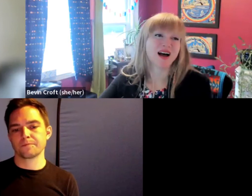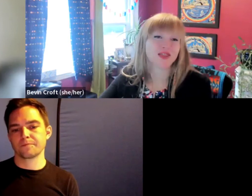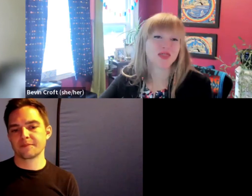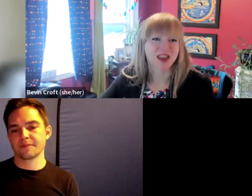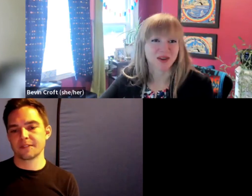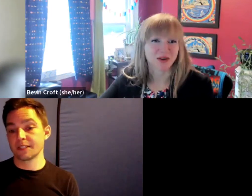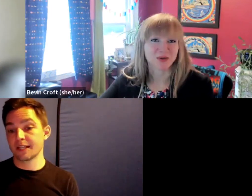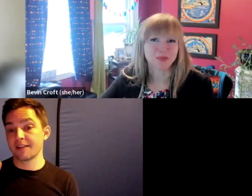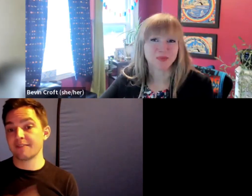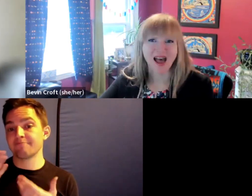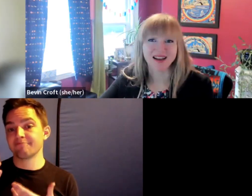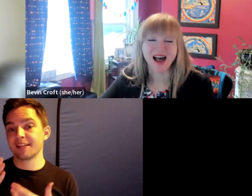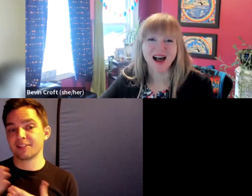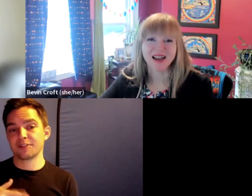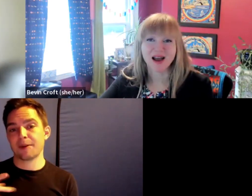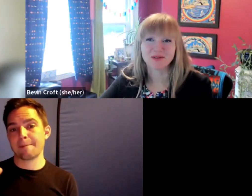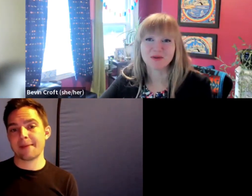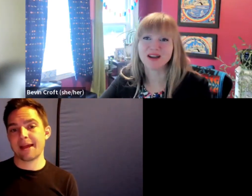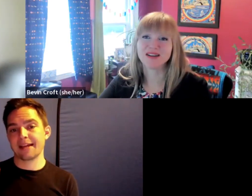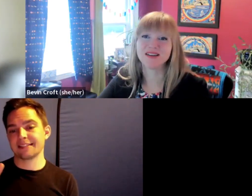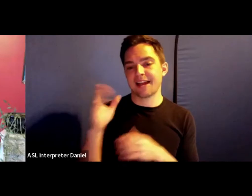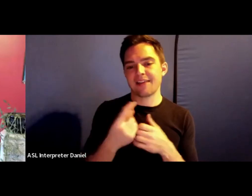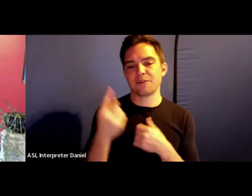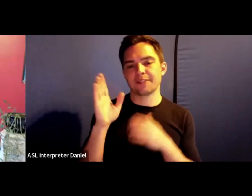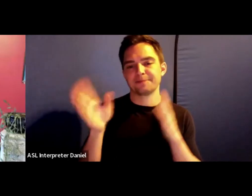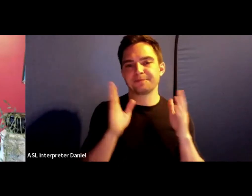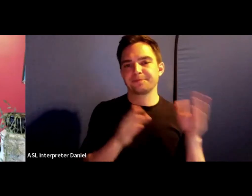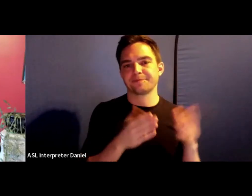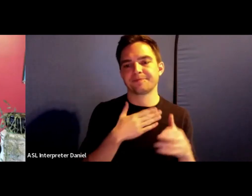Bevin Croft: Thank you, Pat. Hi, everyone. My name is Bevin